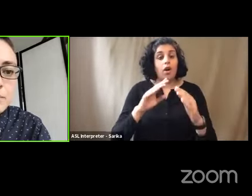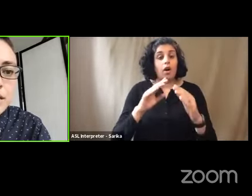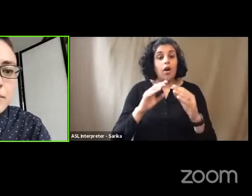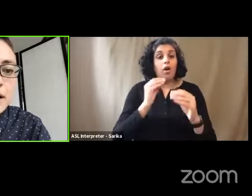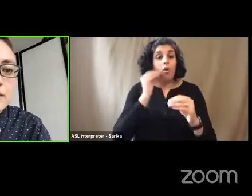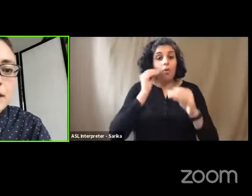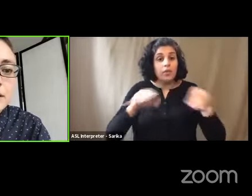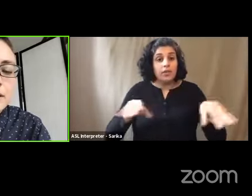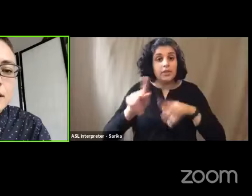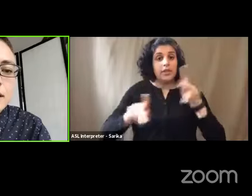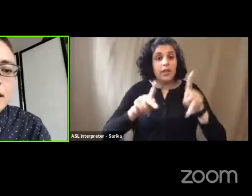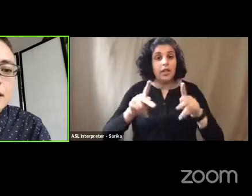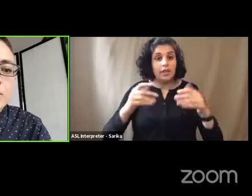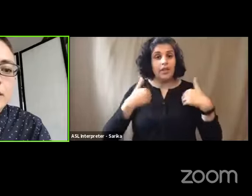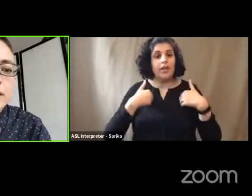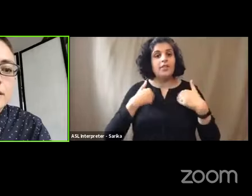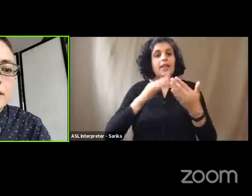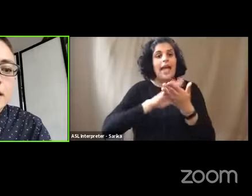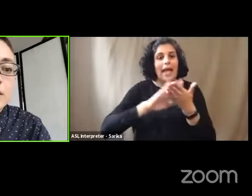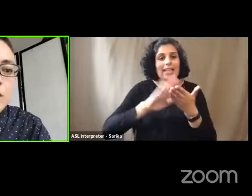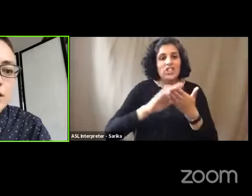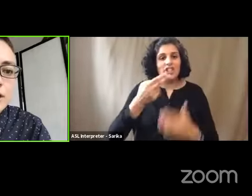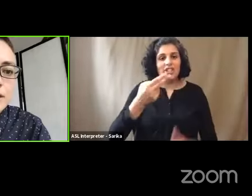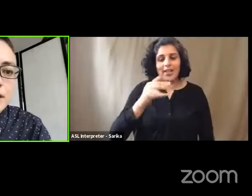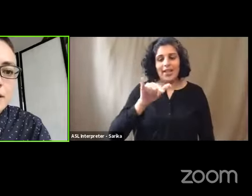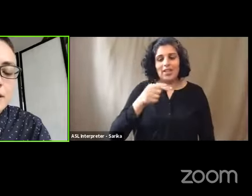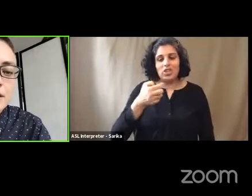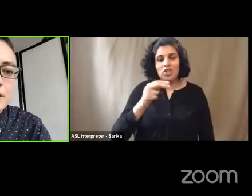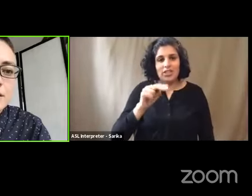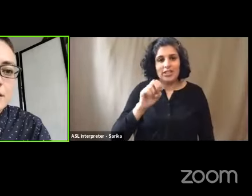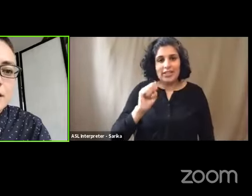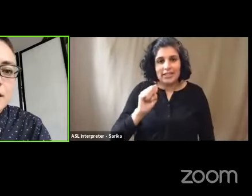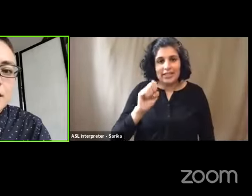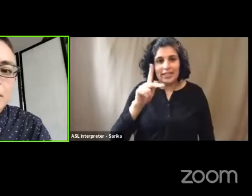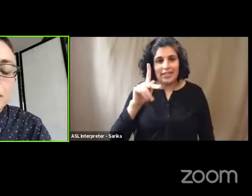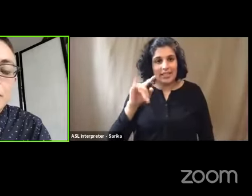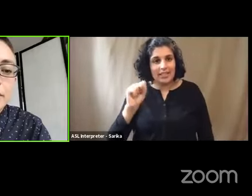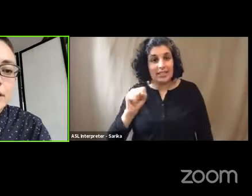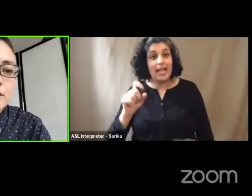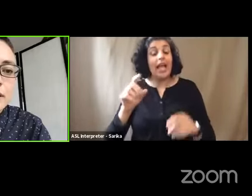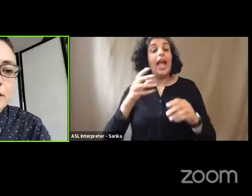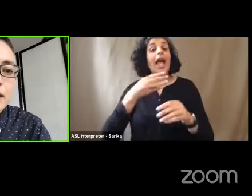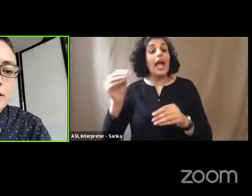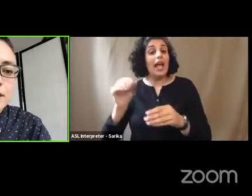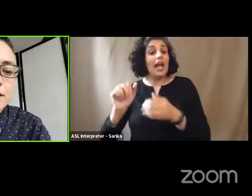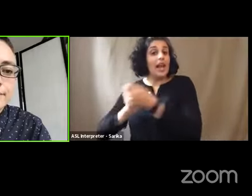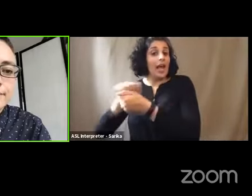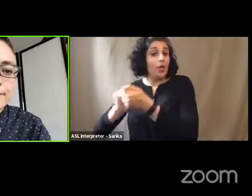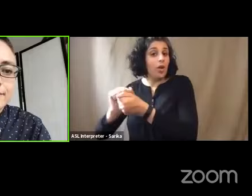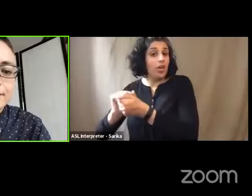being passed out as well as hand washing stations being placed around the county.